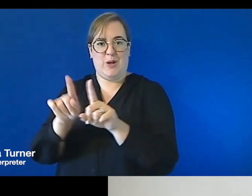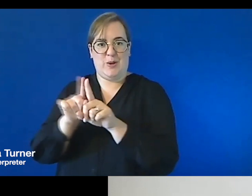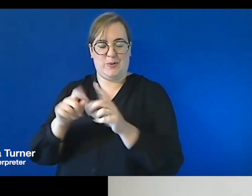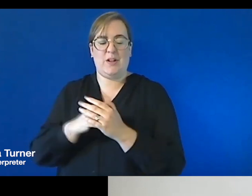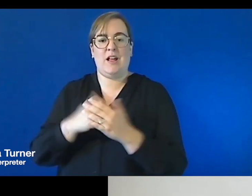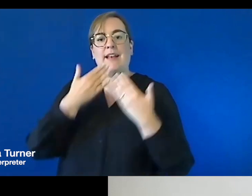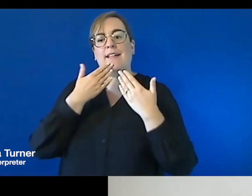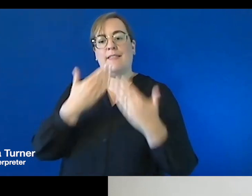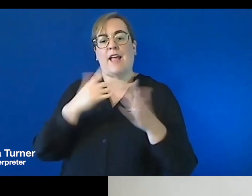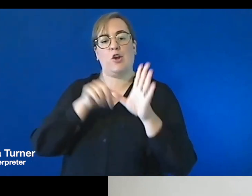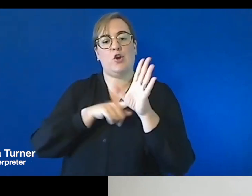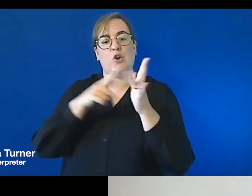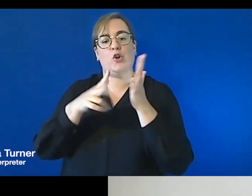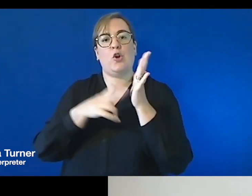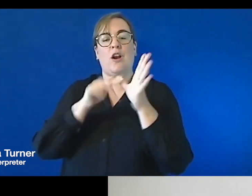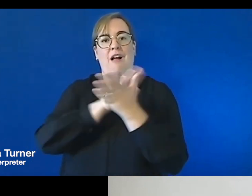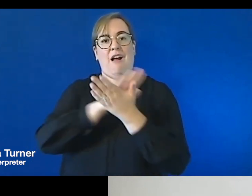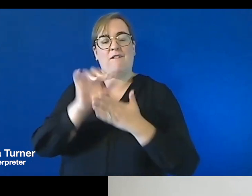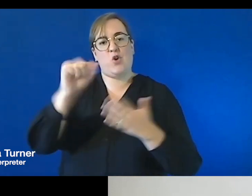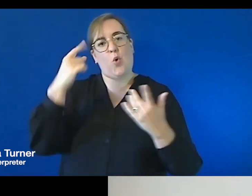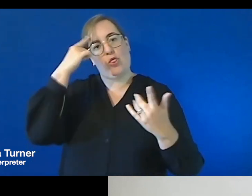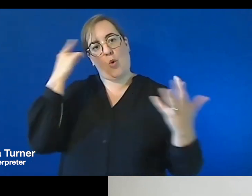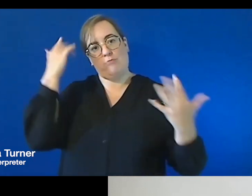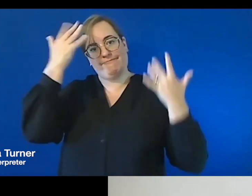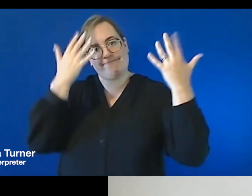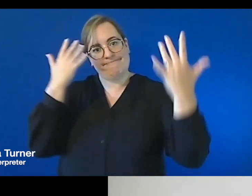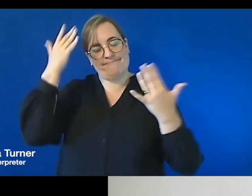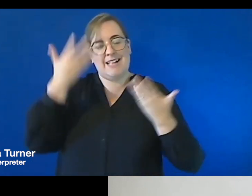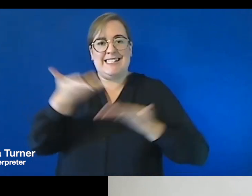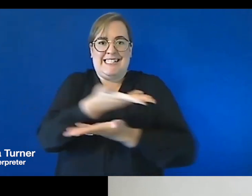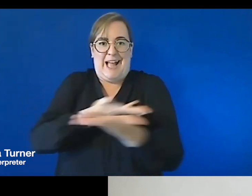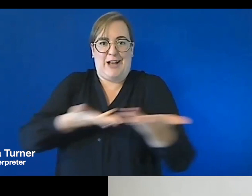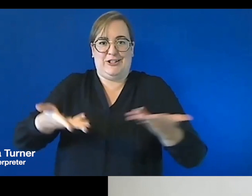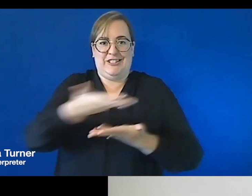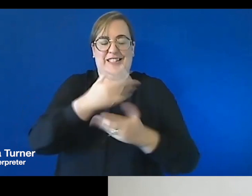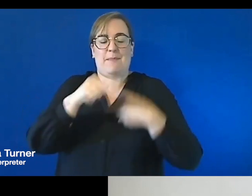Yonah for your very thought-provoking discussion to reimagine ability, technology and also ethics.